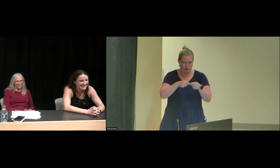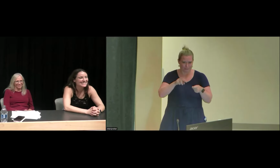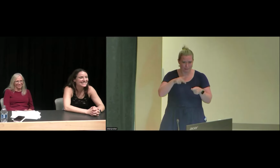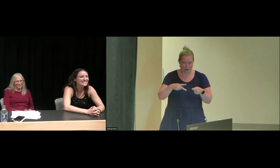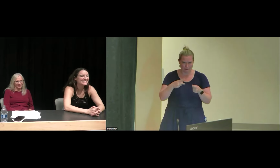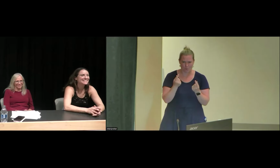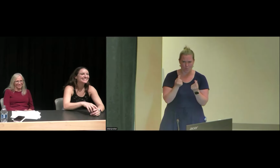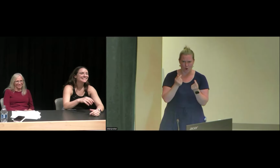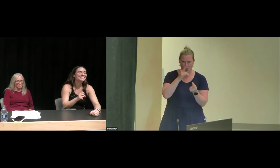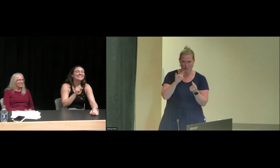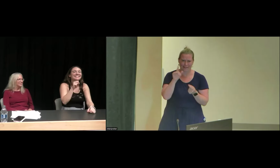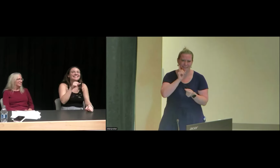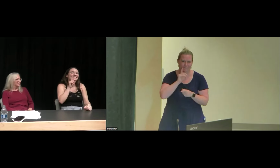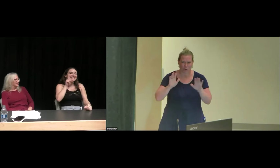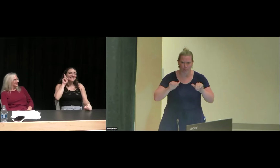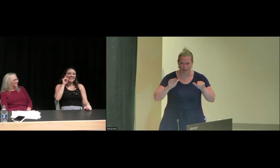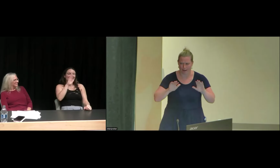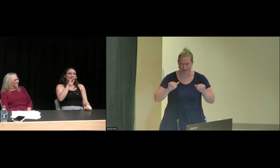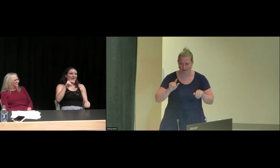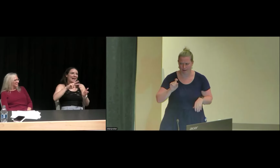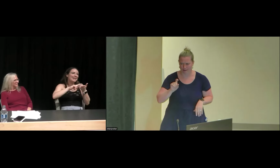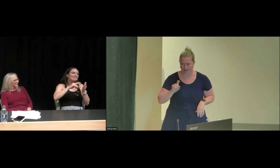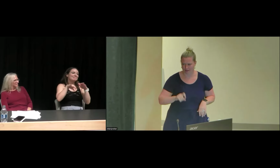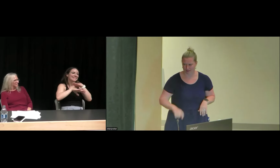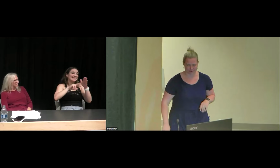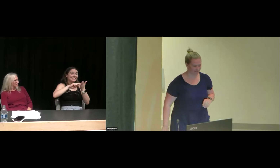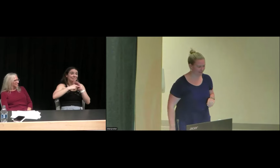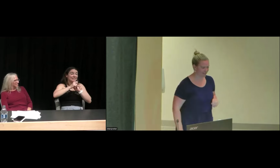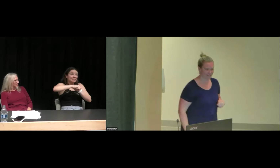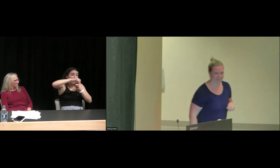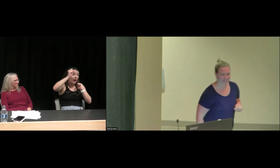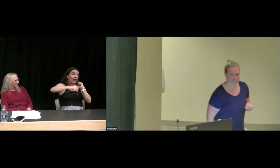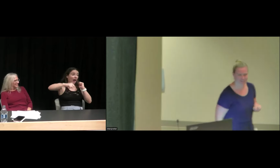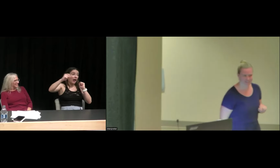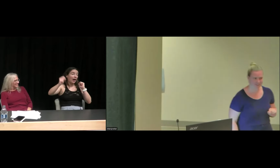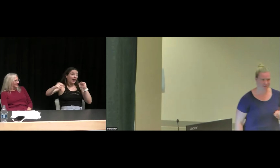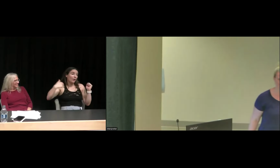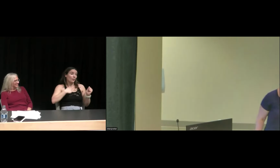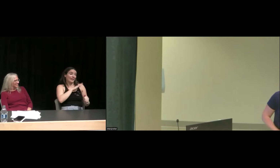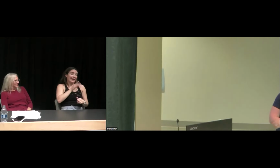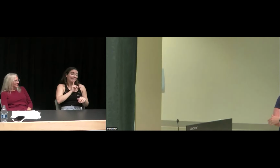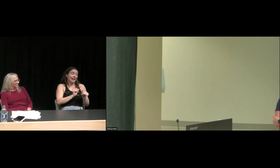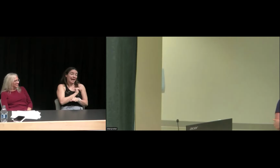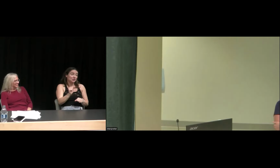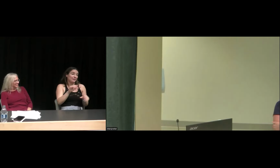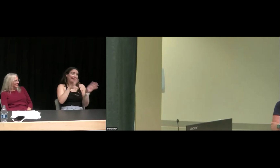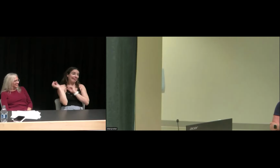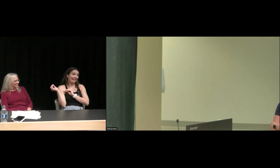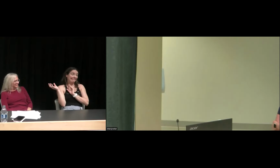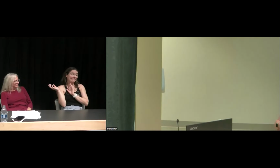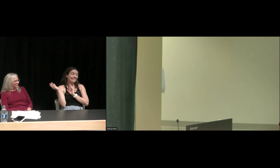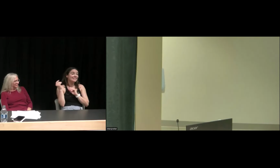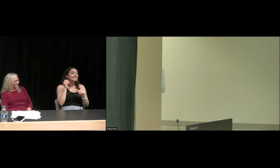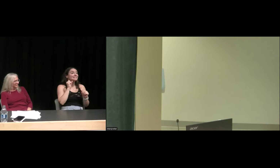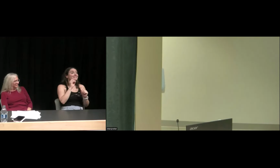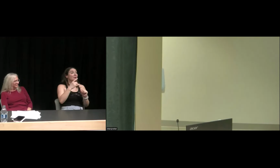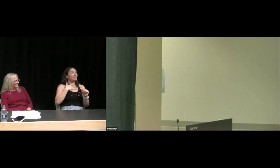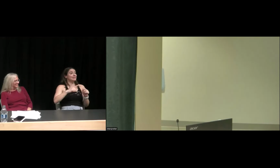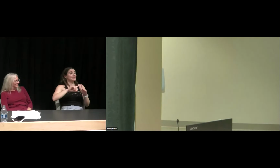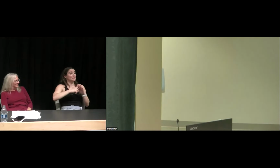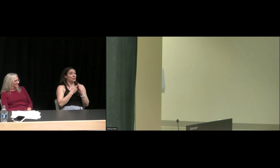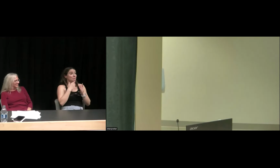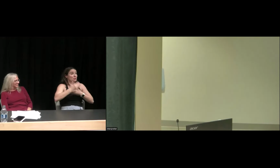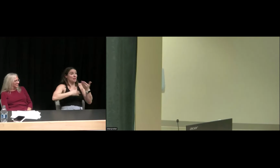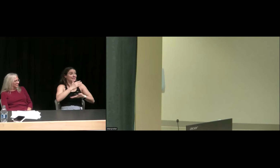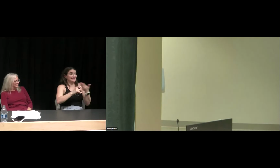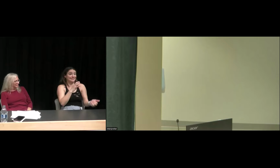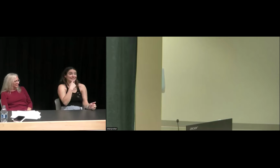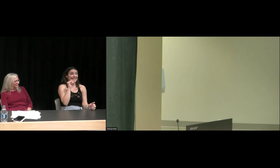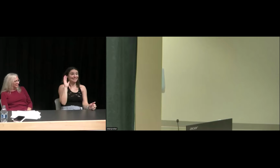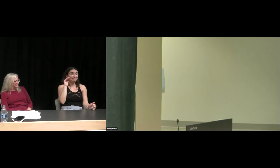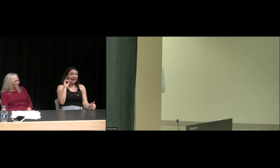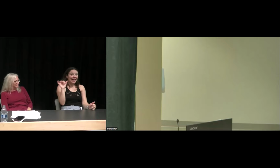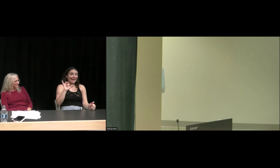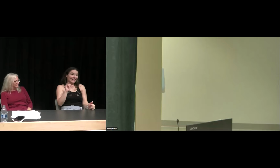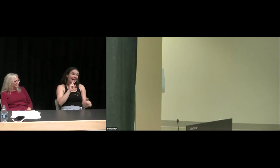one the DEA goodbye is basically a very extended goodbye when we try to leave somewhere so instead